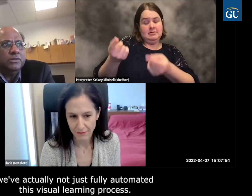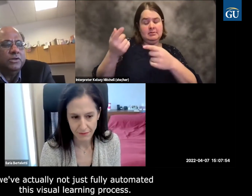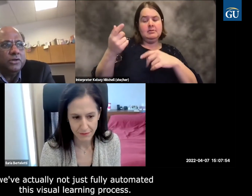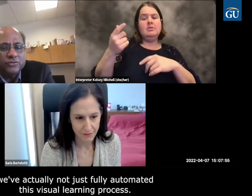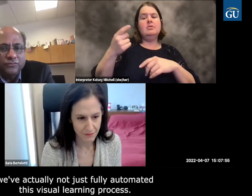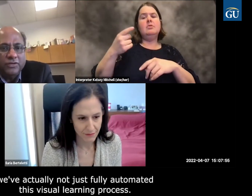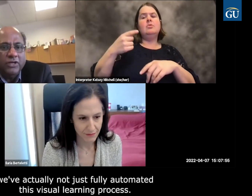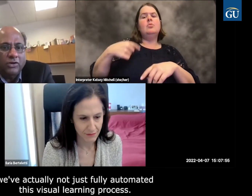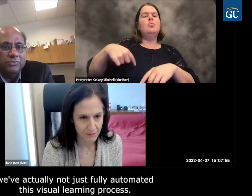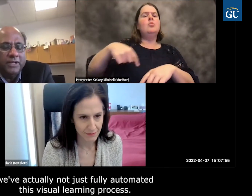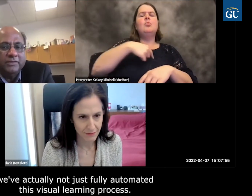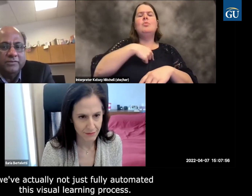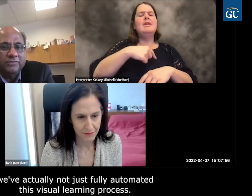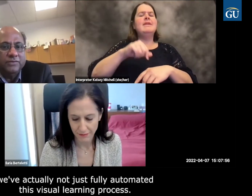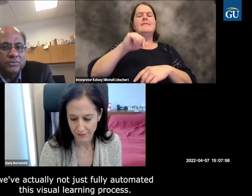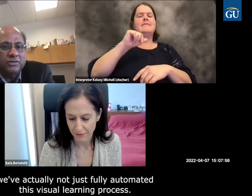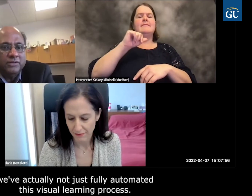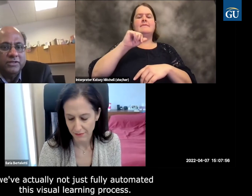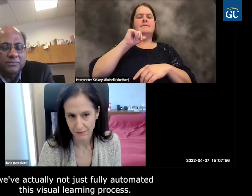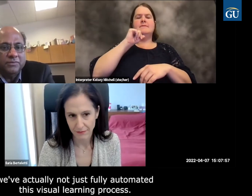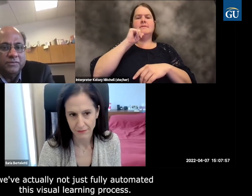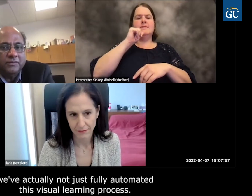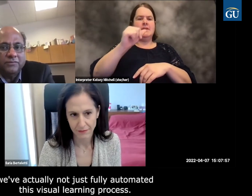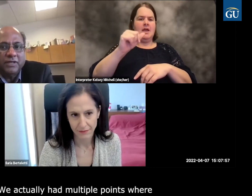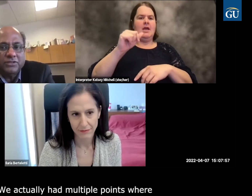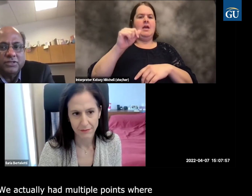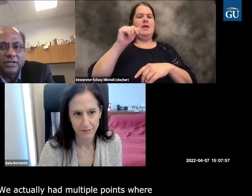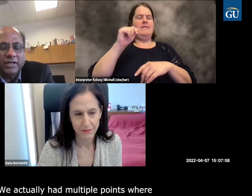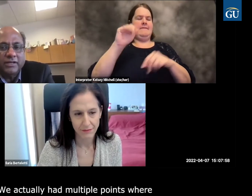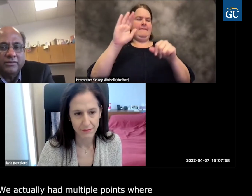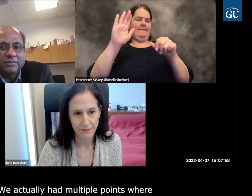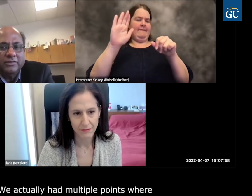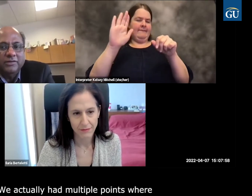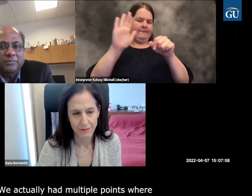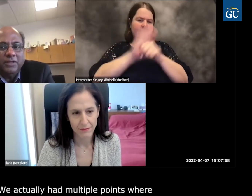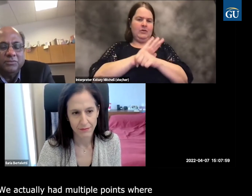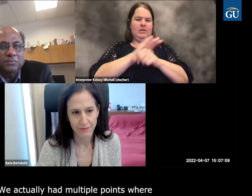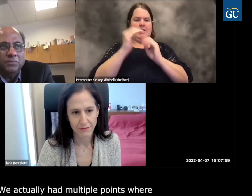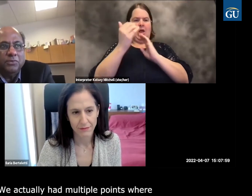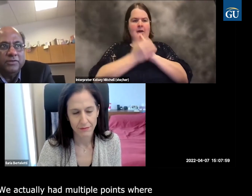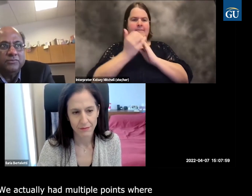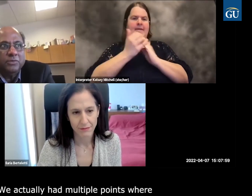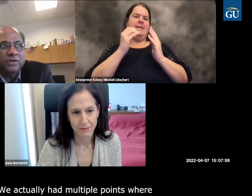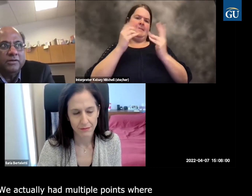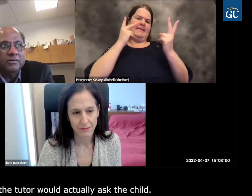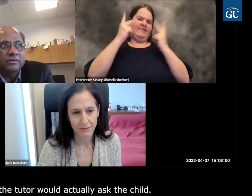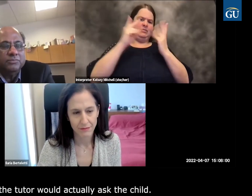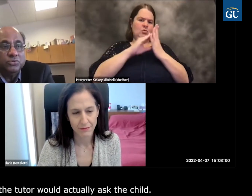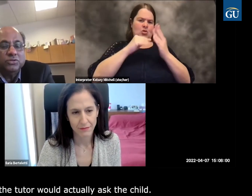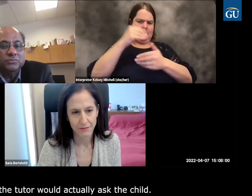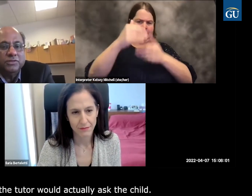not just fully automated this visual learning process we actually had